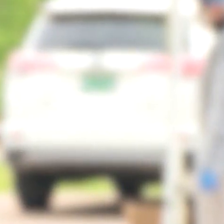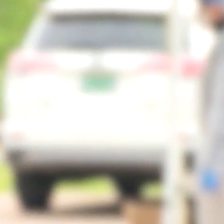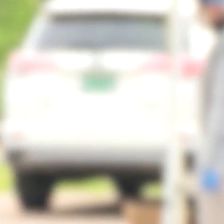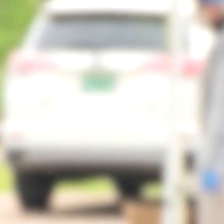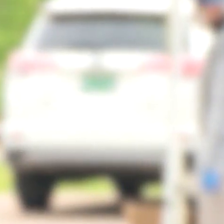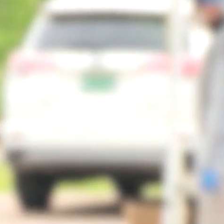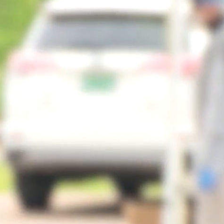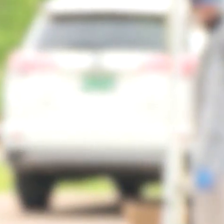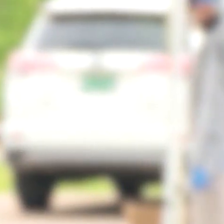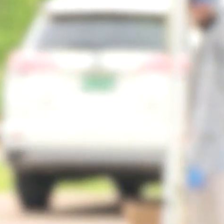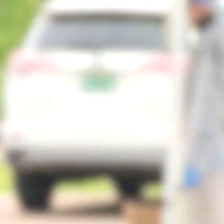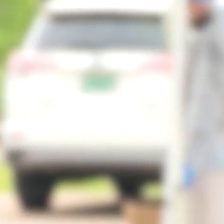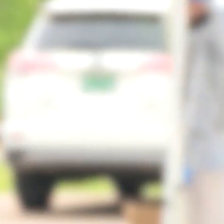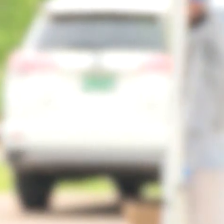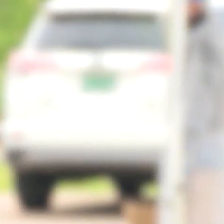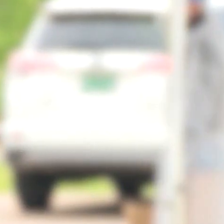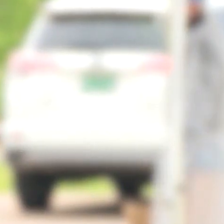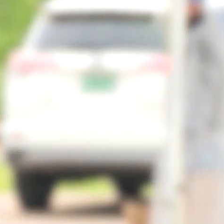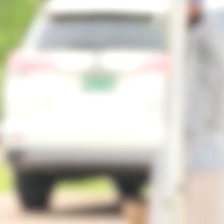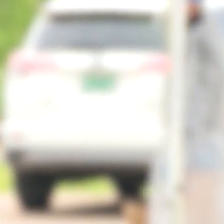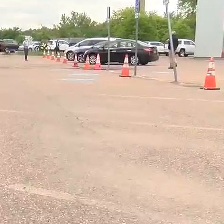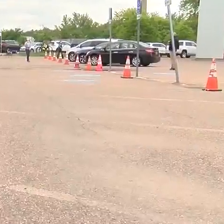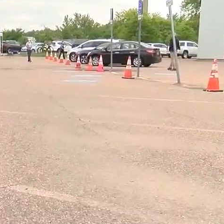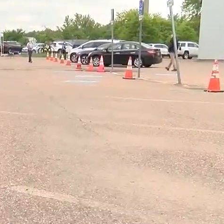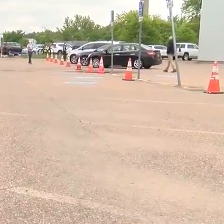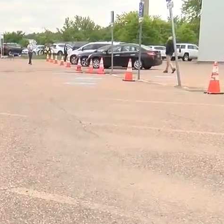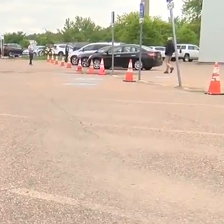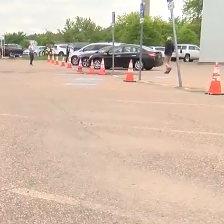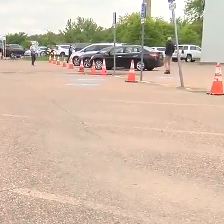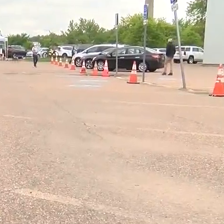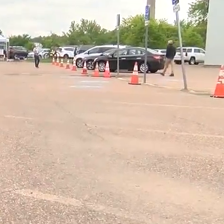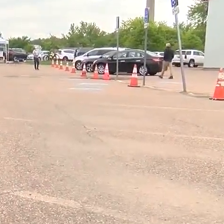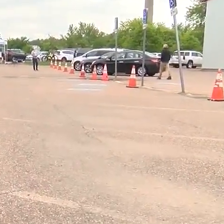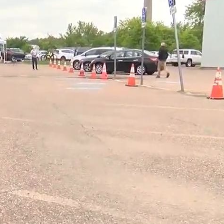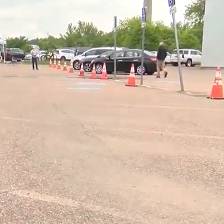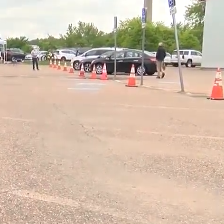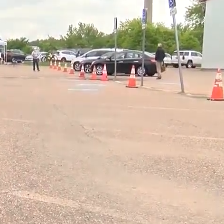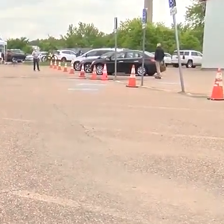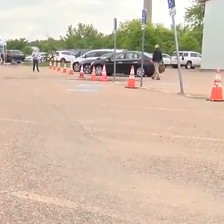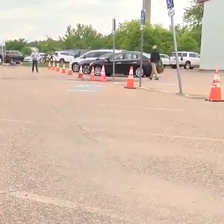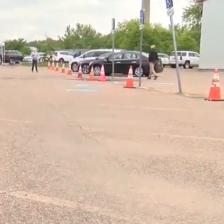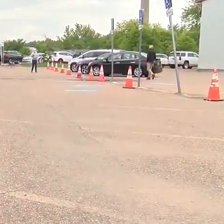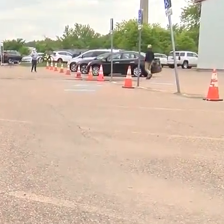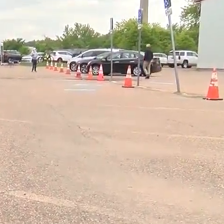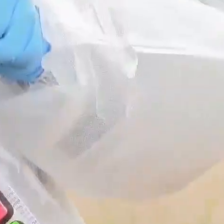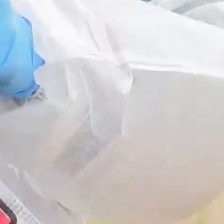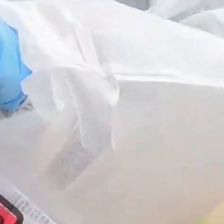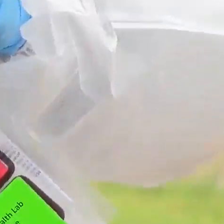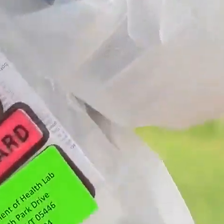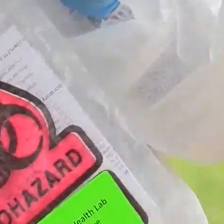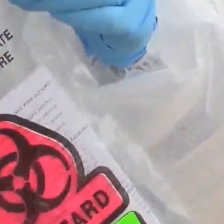WINOOSKI IS GROWING. SINCE MONDAY, TWO HUNDRED TESTS HAVE BEEN PERFORMED ON RESIDENTS AT POP UP SITES IN THE CITY. THE